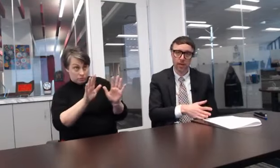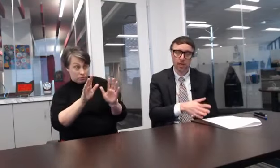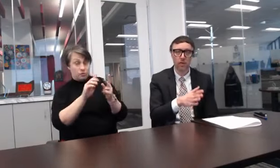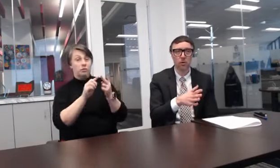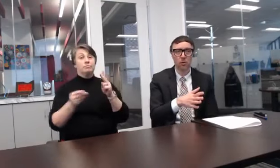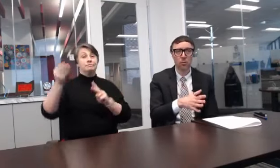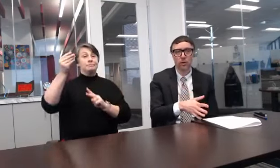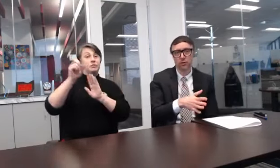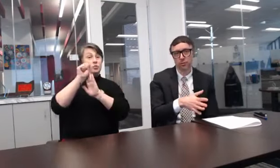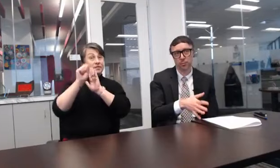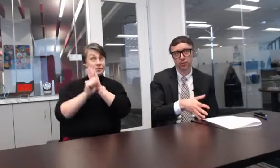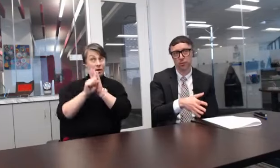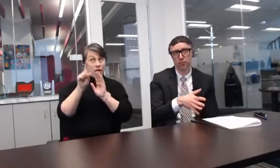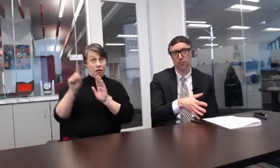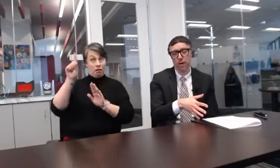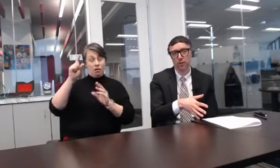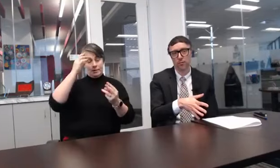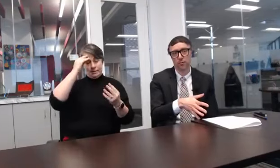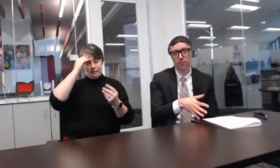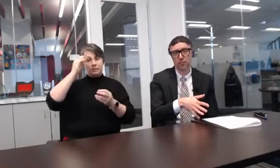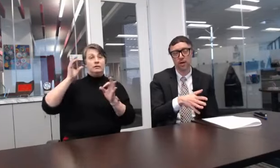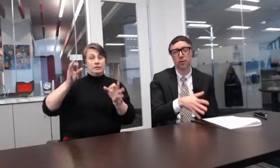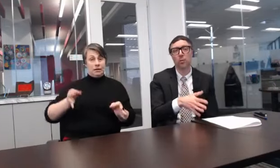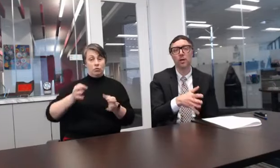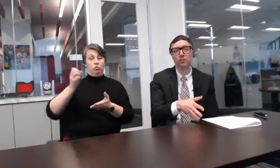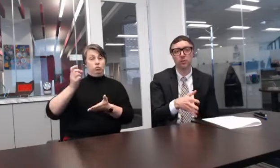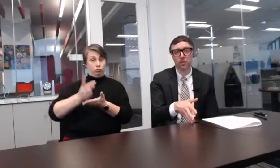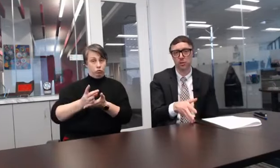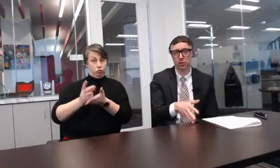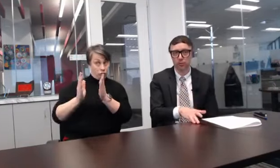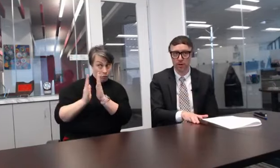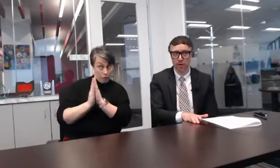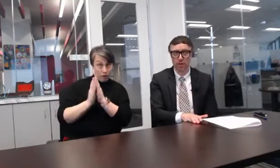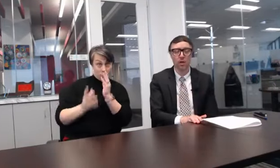whether to approve that request for additional funding.